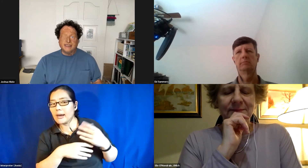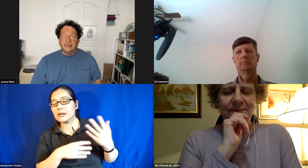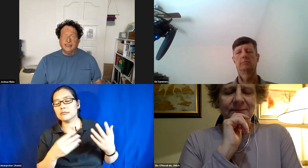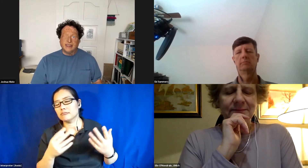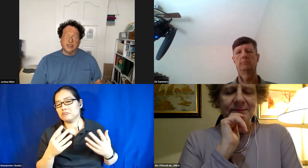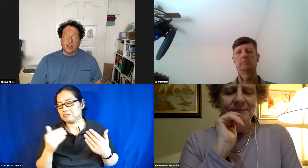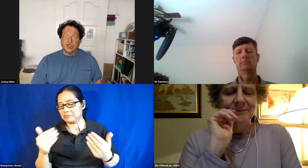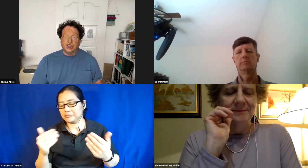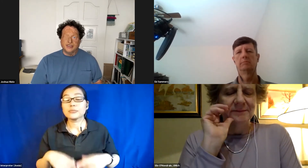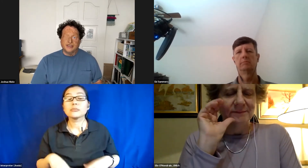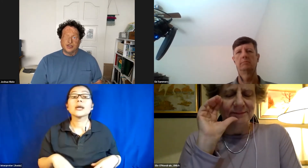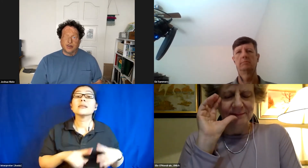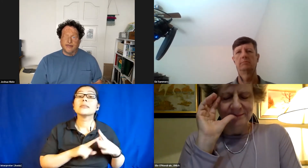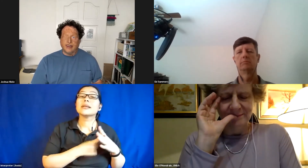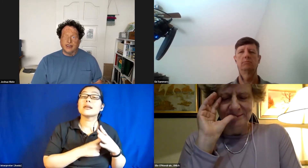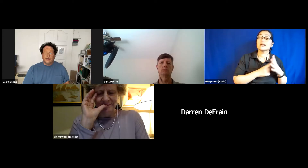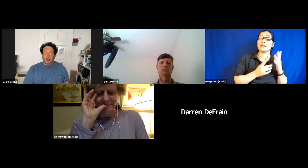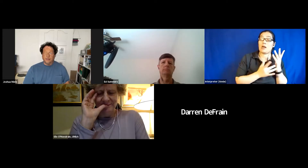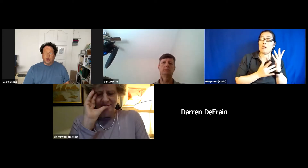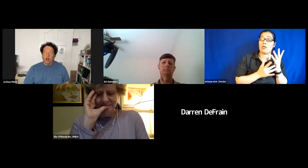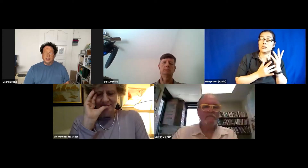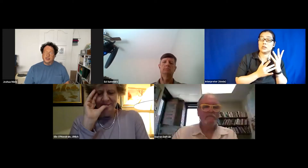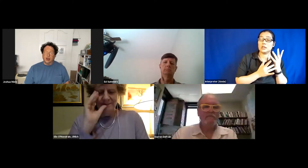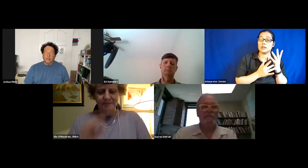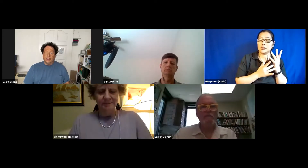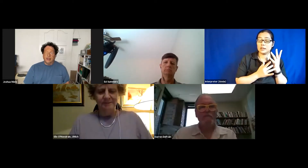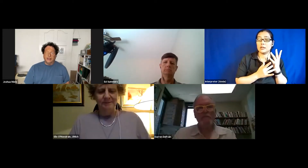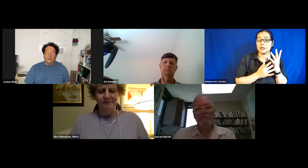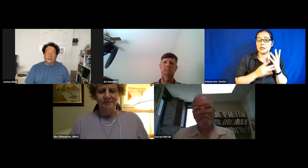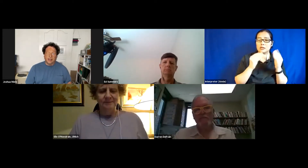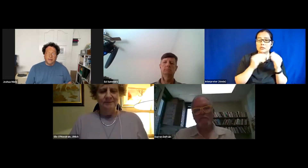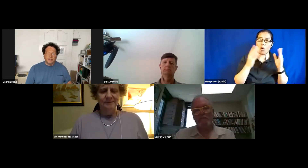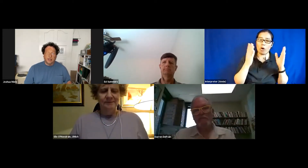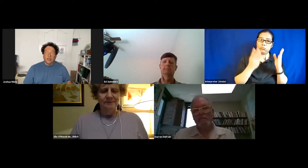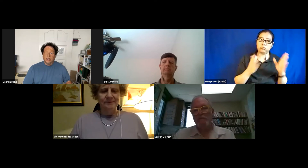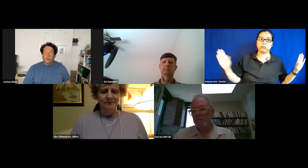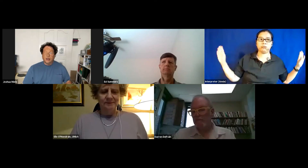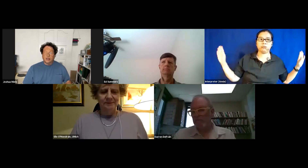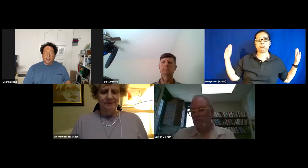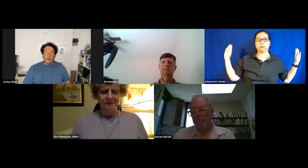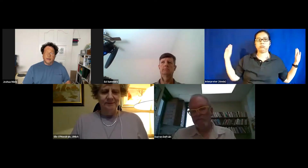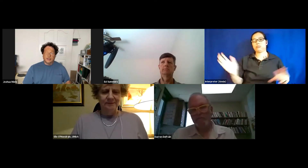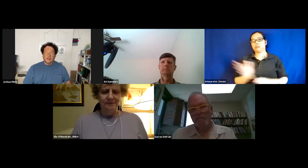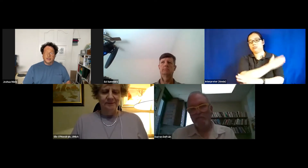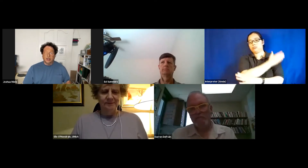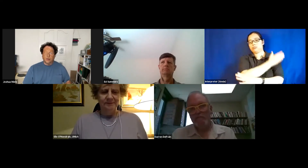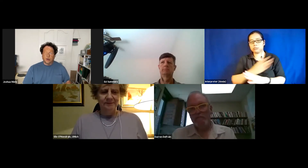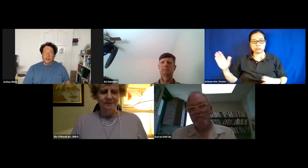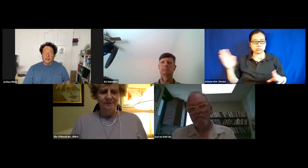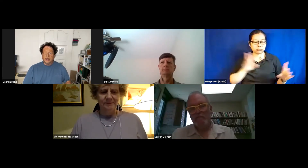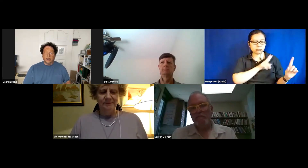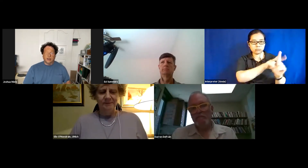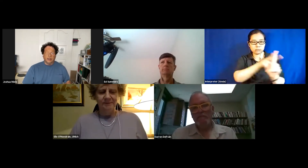see technology as sort of having a very broad scope. When comics were in their